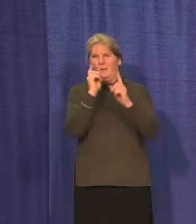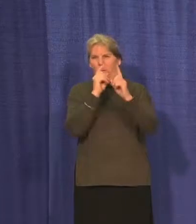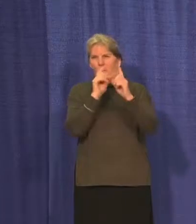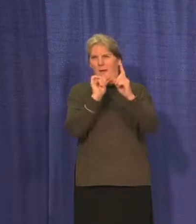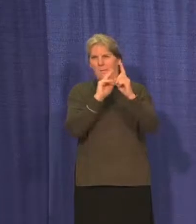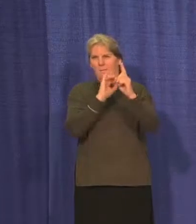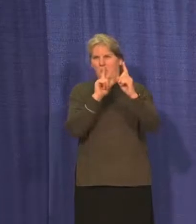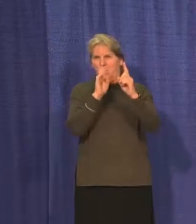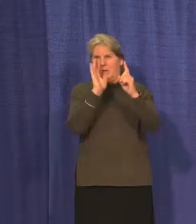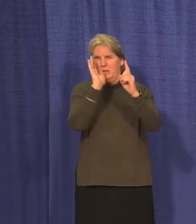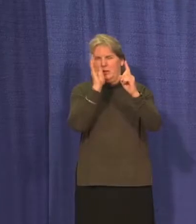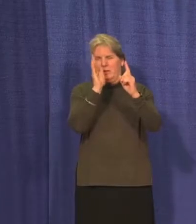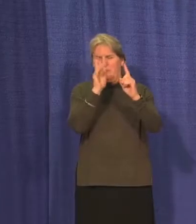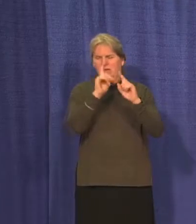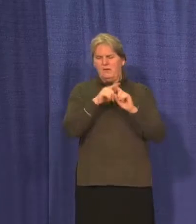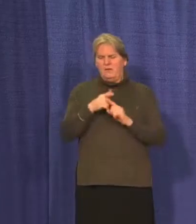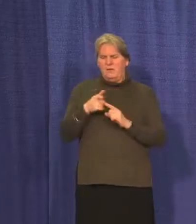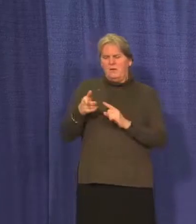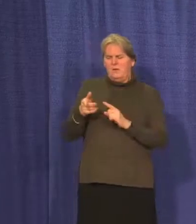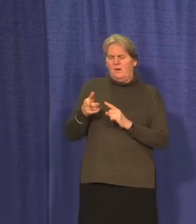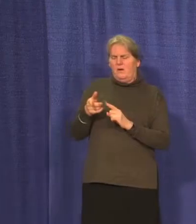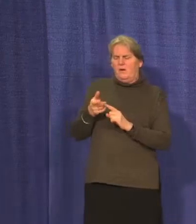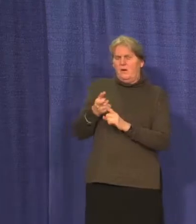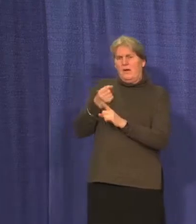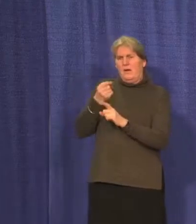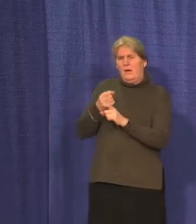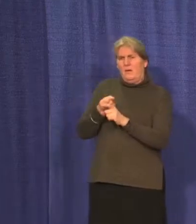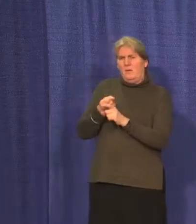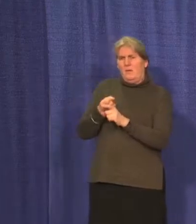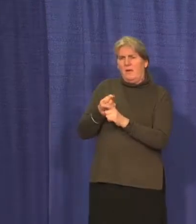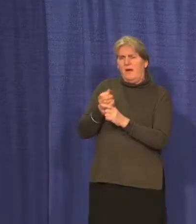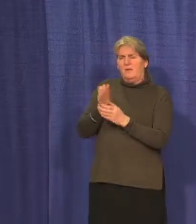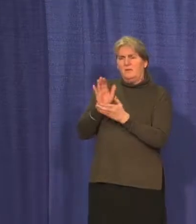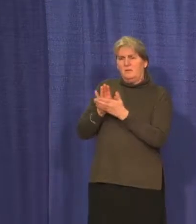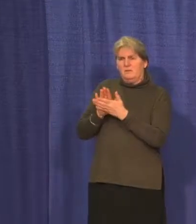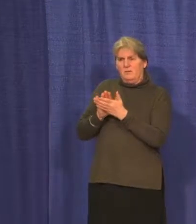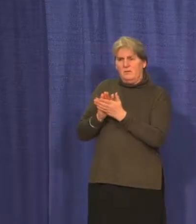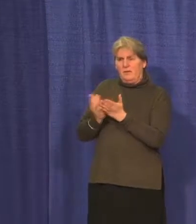think that would be quite problematic to then change the rest of the school year.